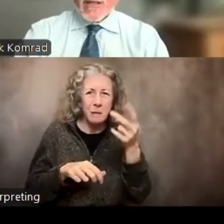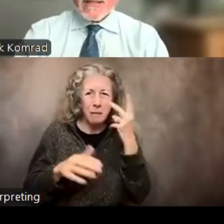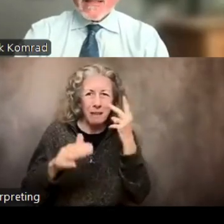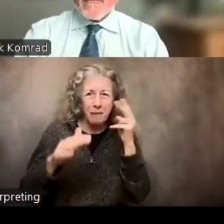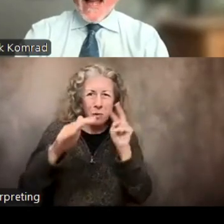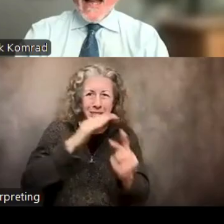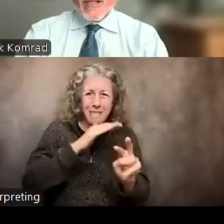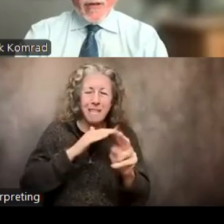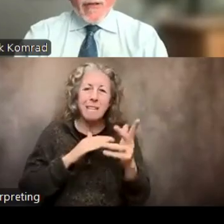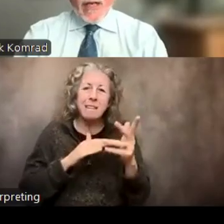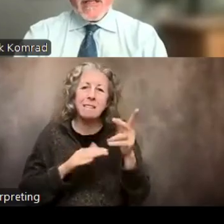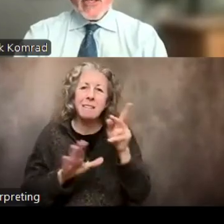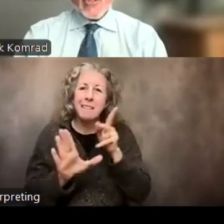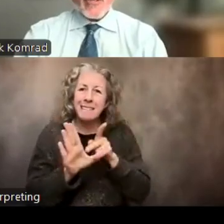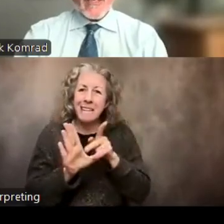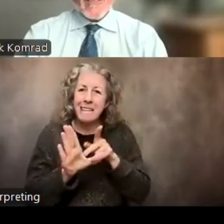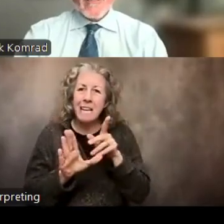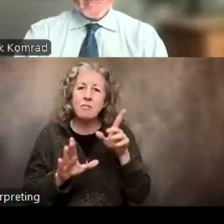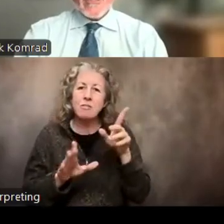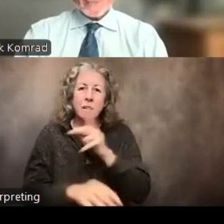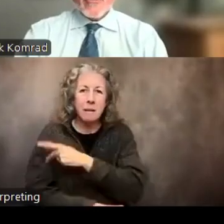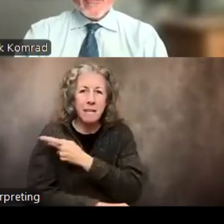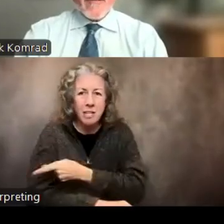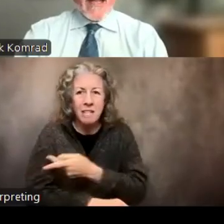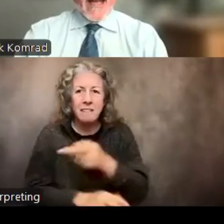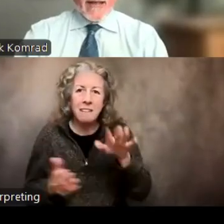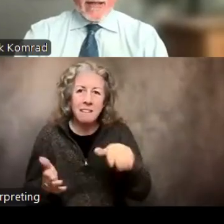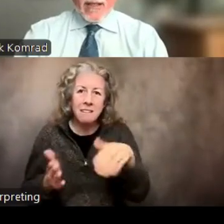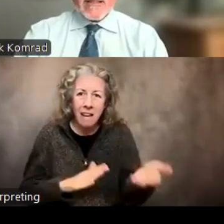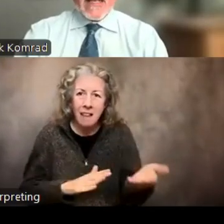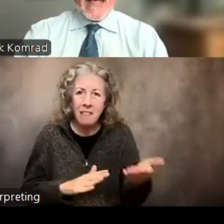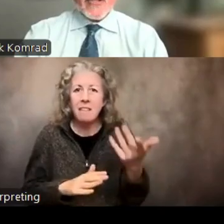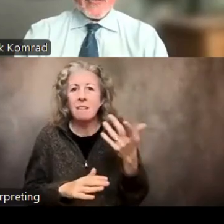least de facto, if not de jure, excluded if they had psychiatric